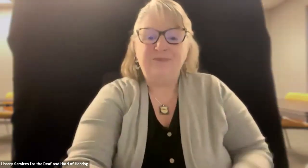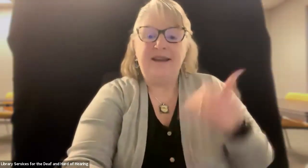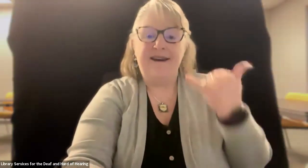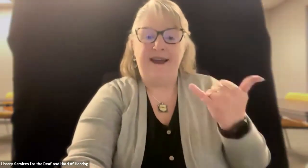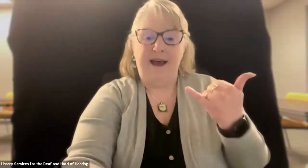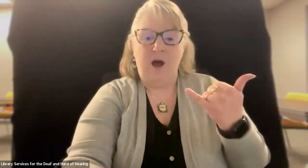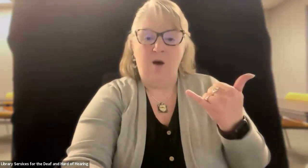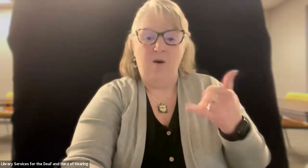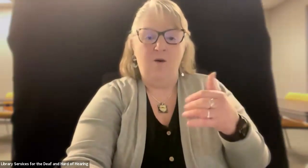[interpreter for Brenda] Thank you, Char.